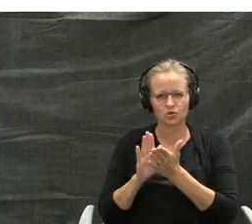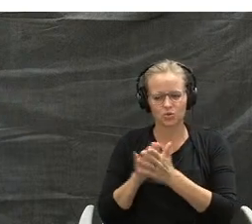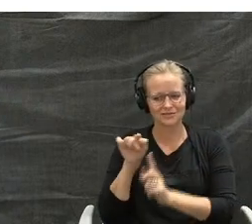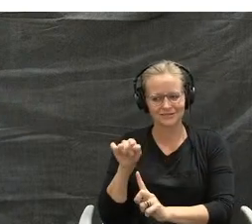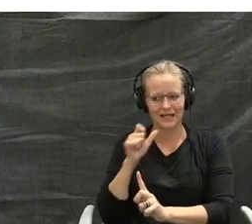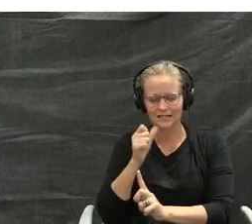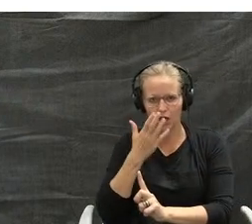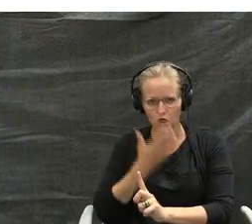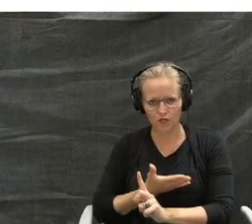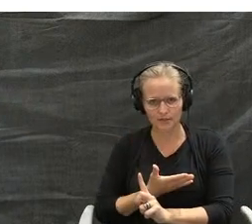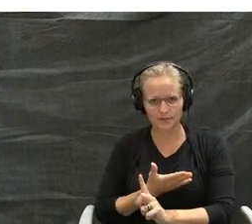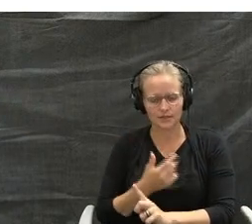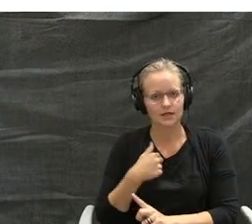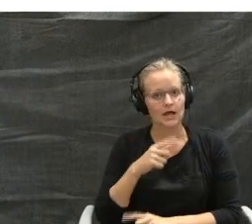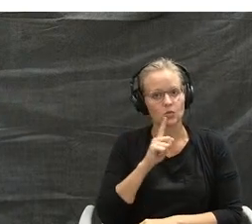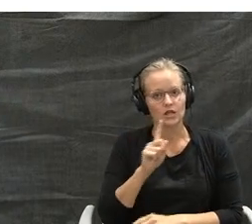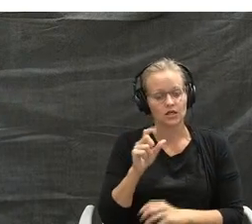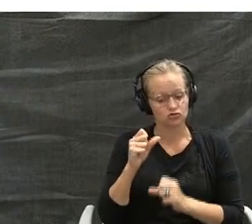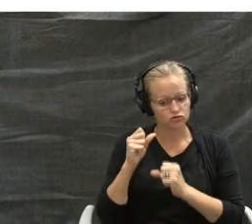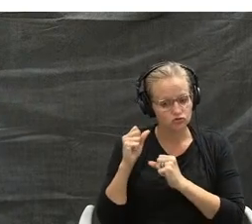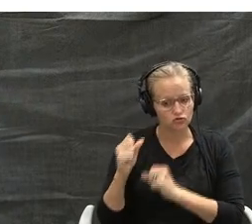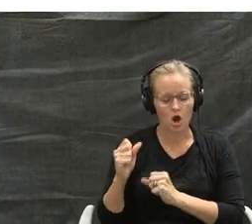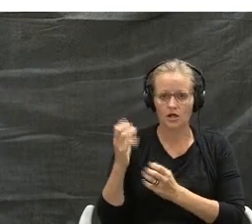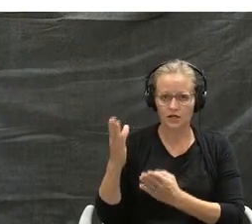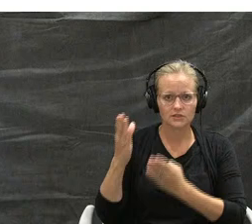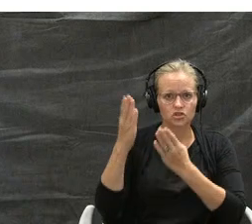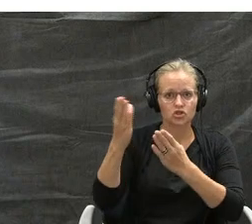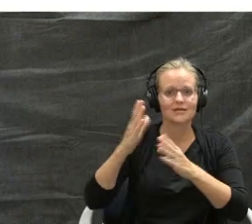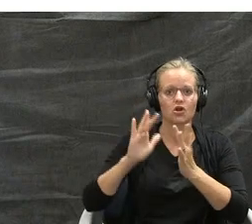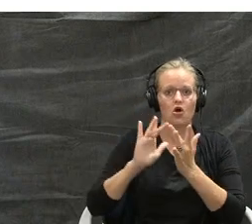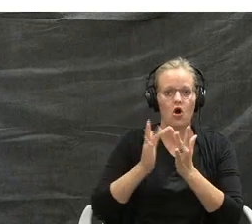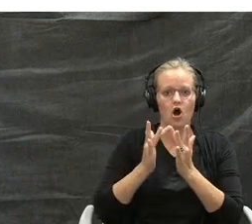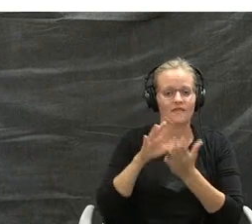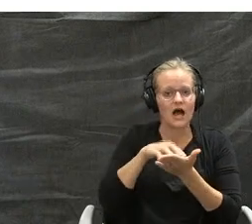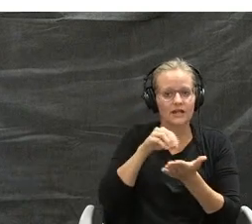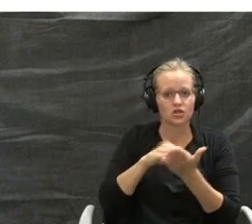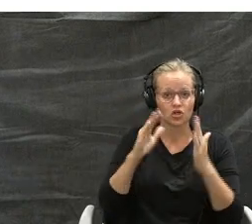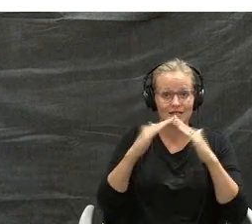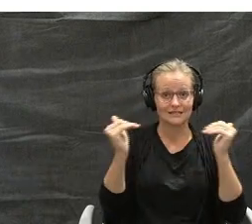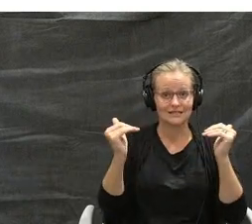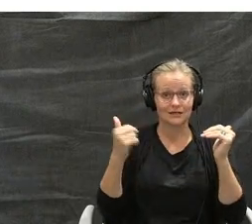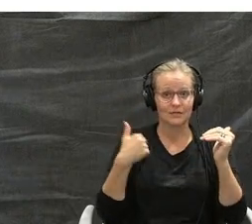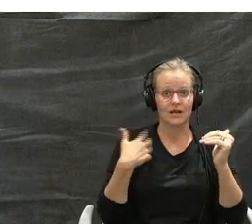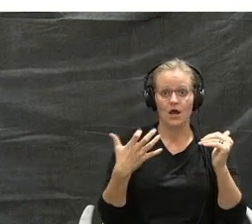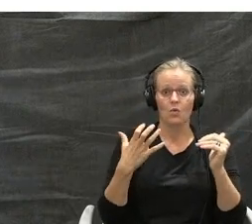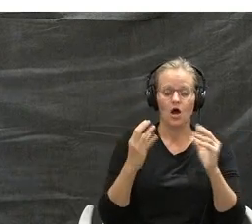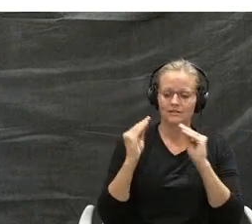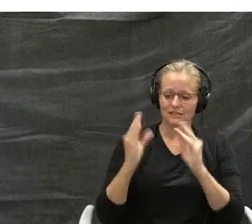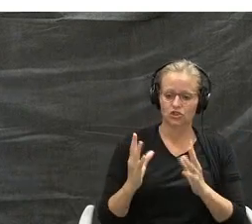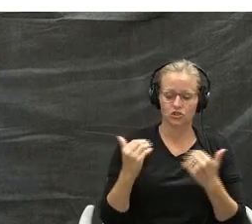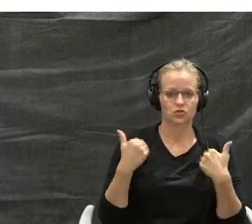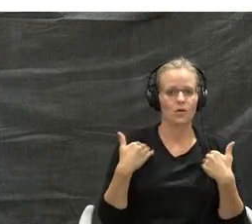a vetted online learning system and employ teachers experienced in this method of teaching in order to offer a valuable an